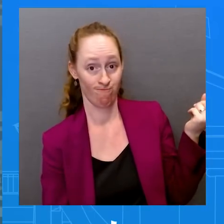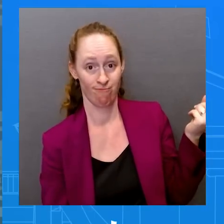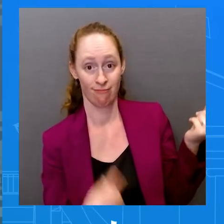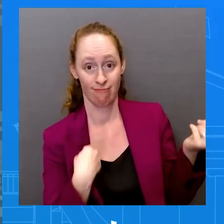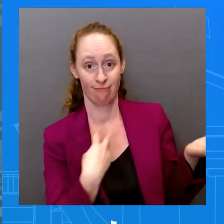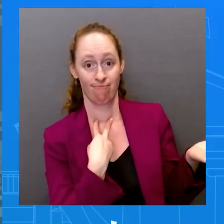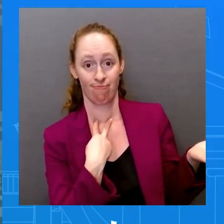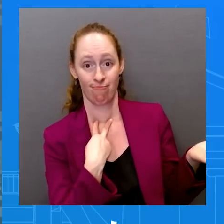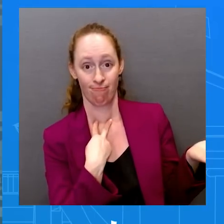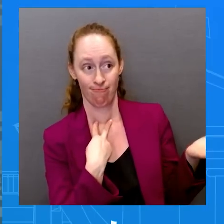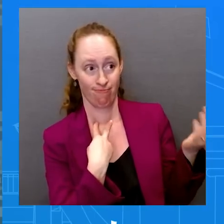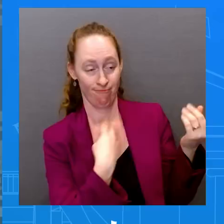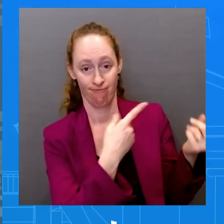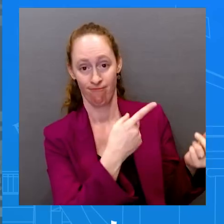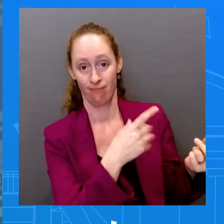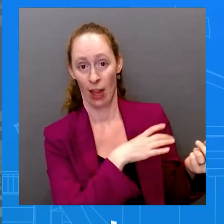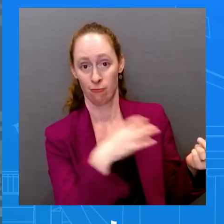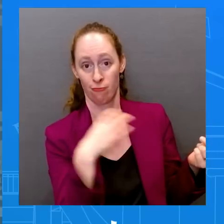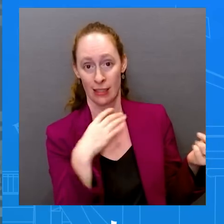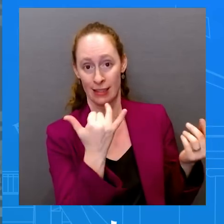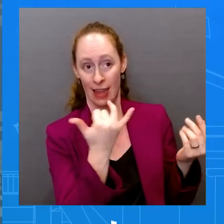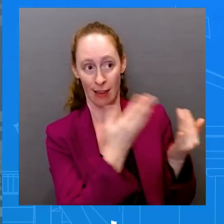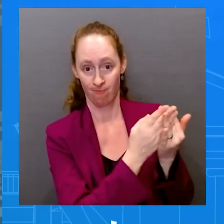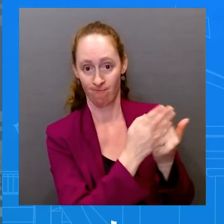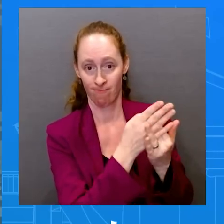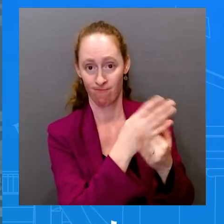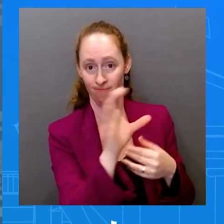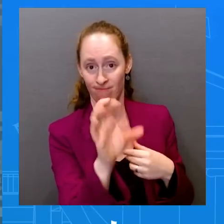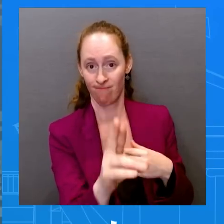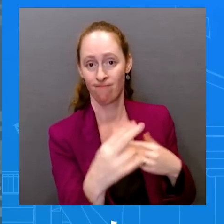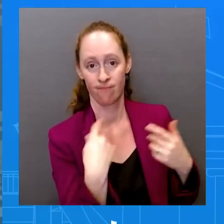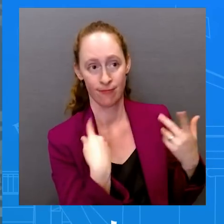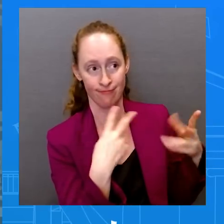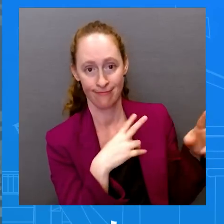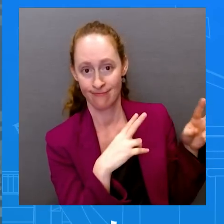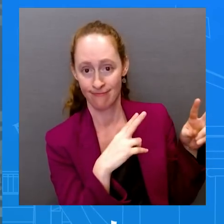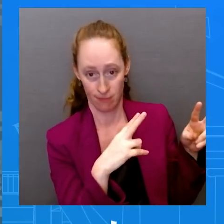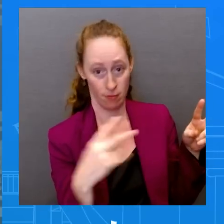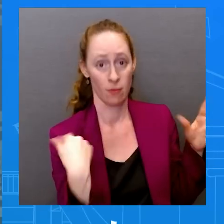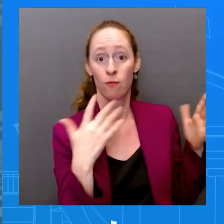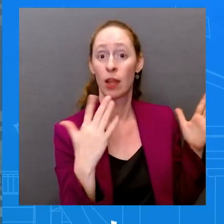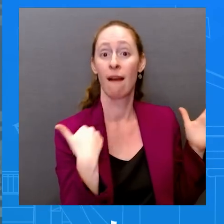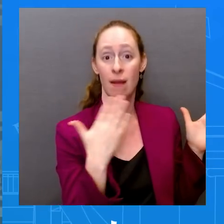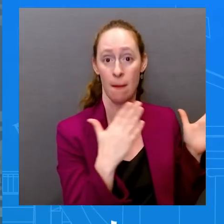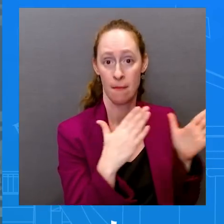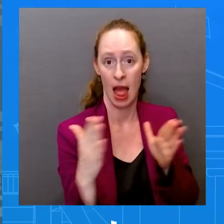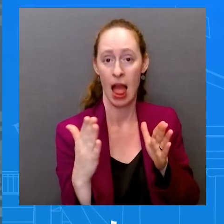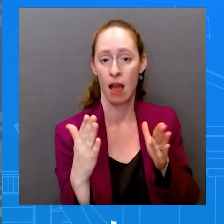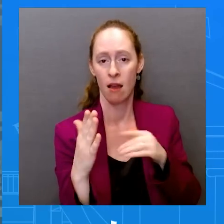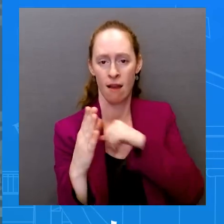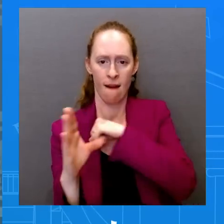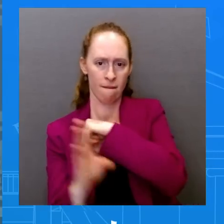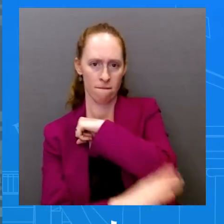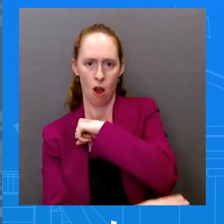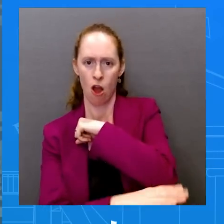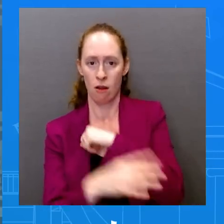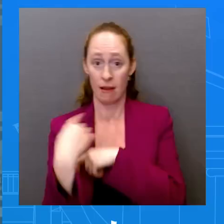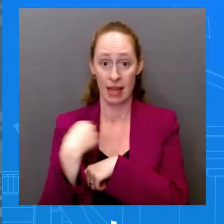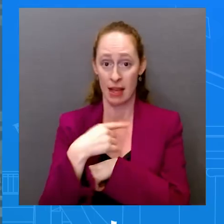to our fall plan and -- and in order to move forward with this COVID vaccine that we're talking about,